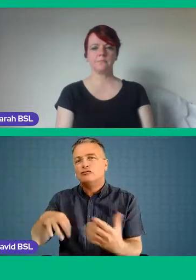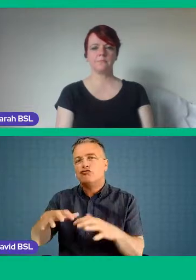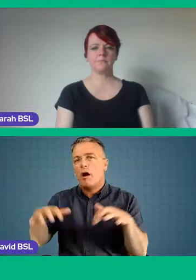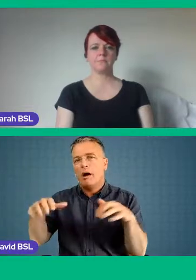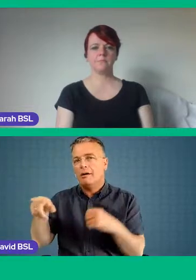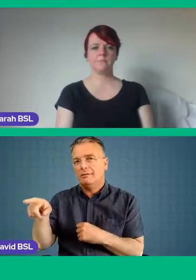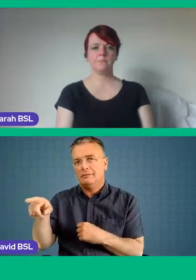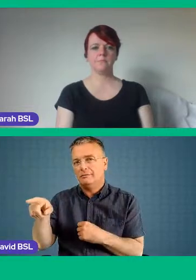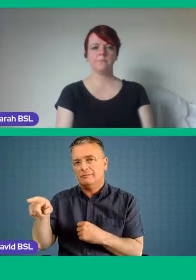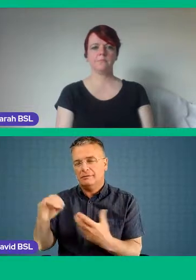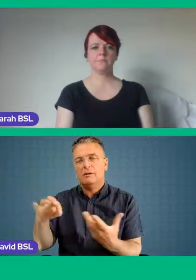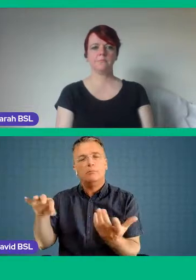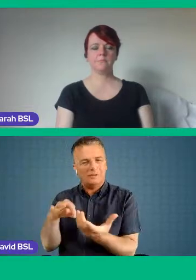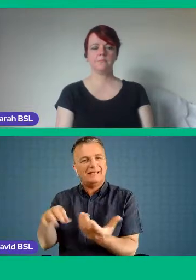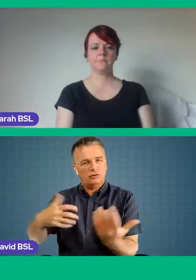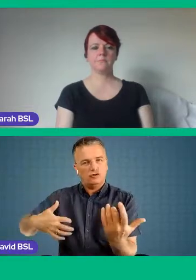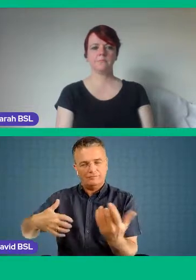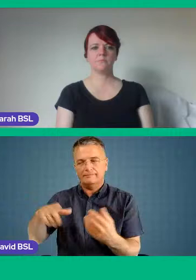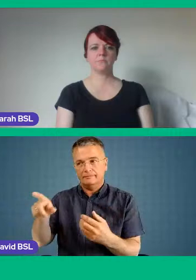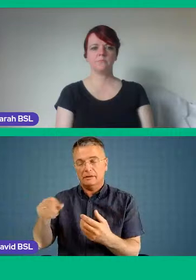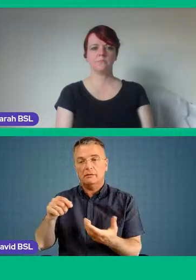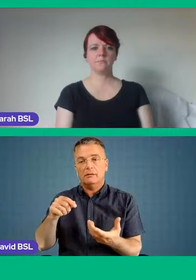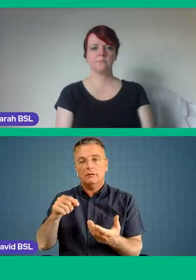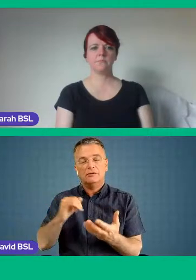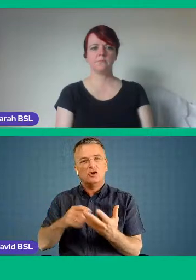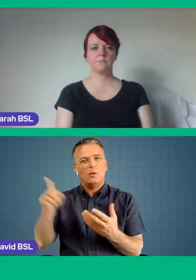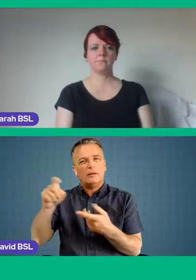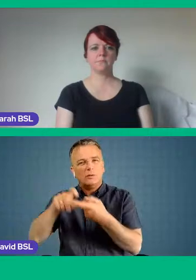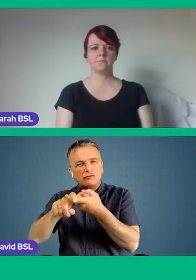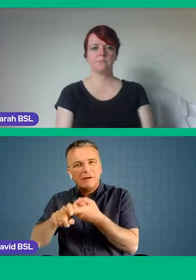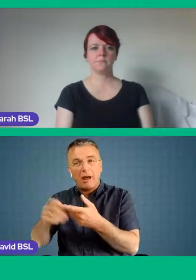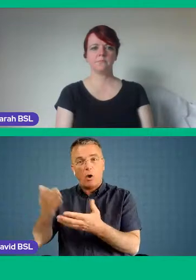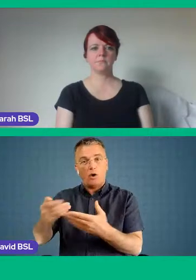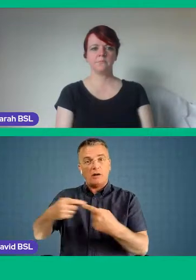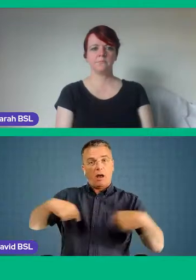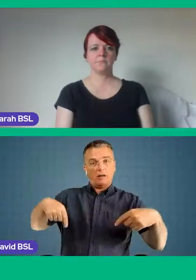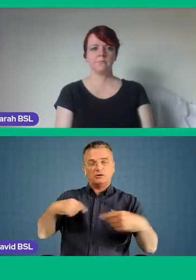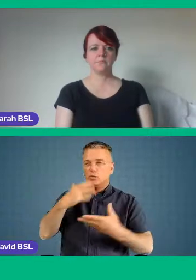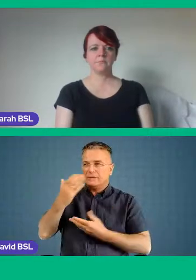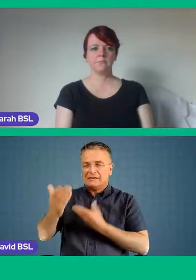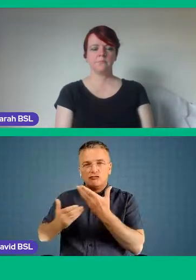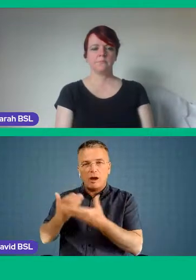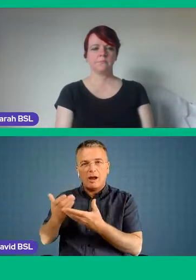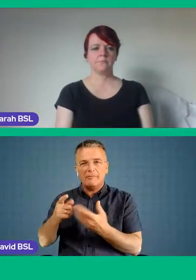so he would kind of rely on us to describe the environment in which